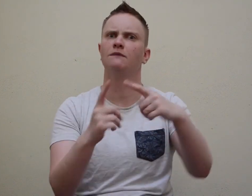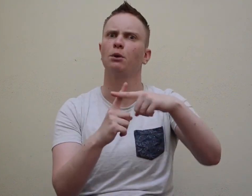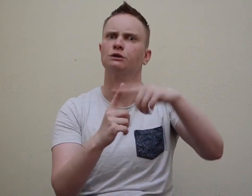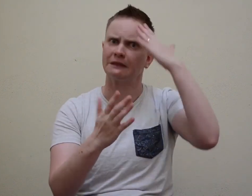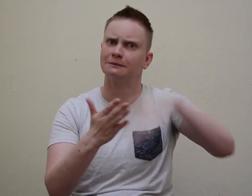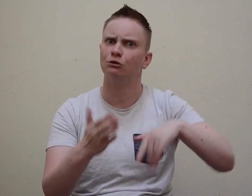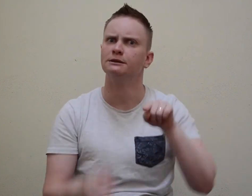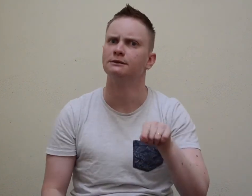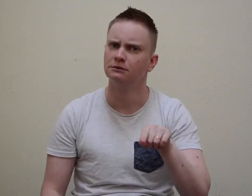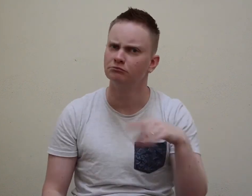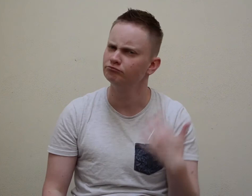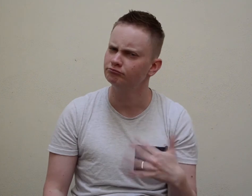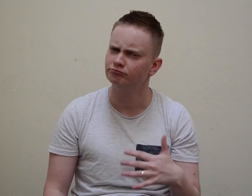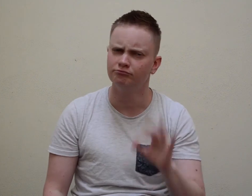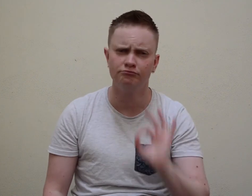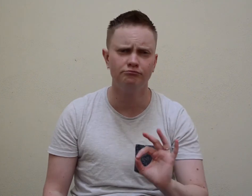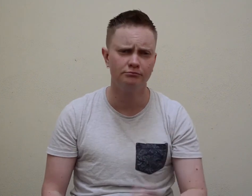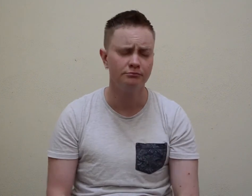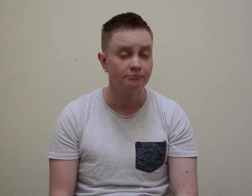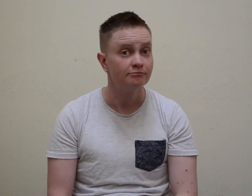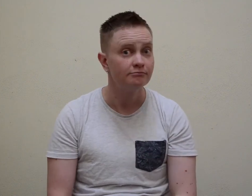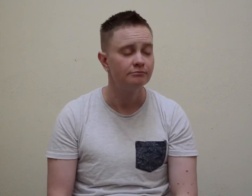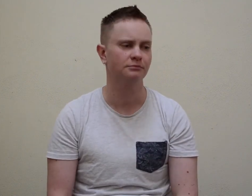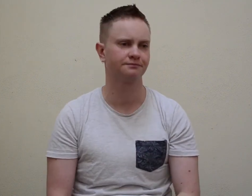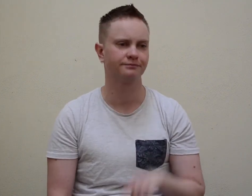and creating positive experiences for yourself, I really recommend it.